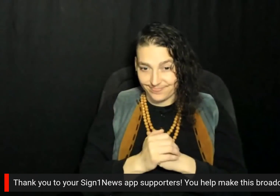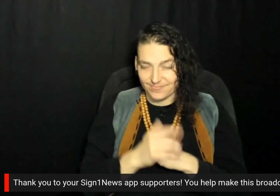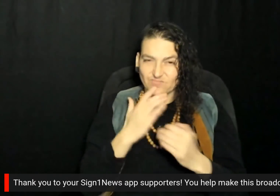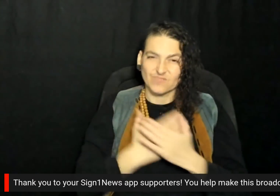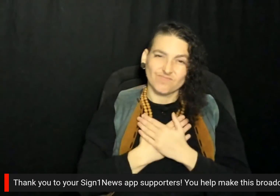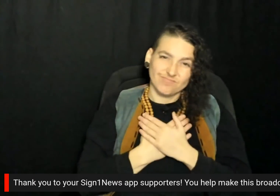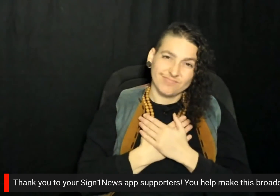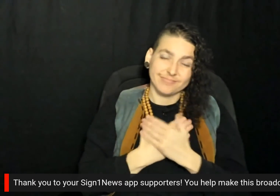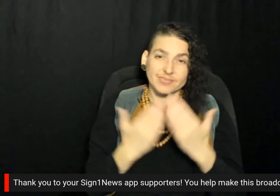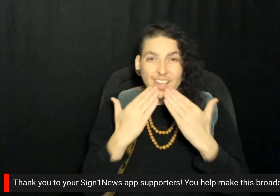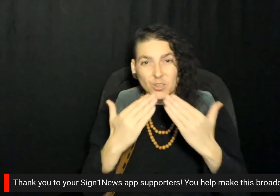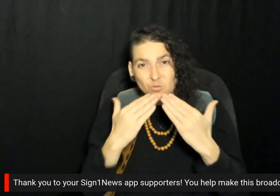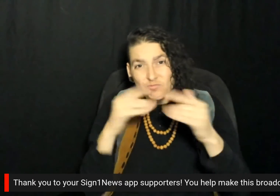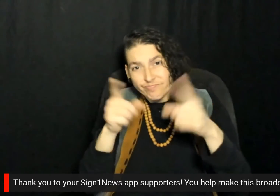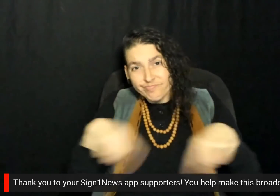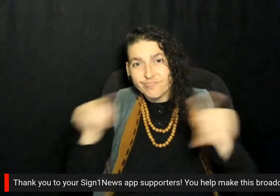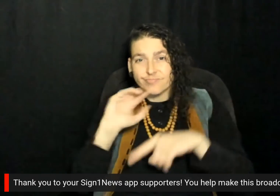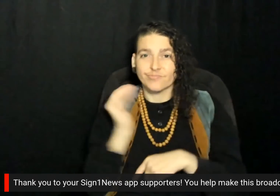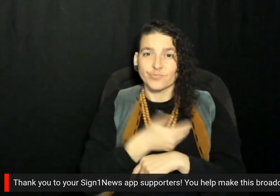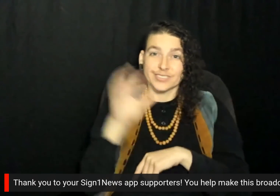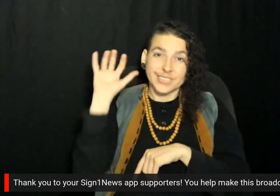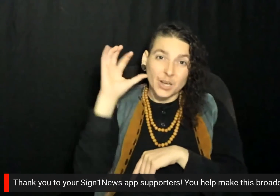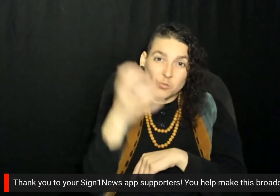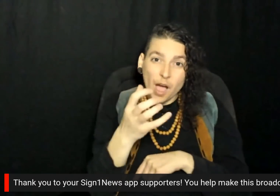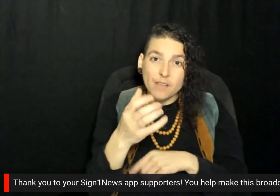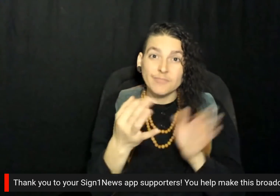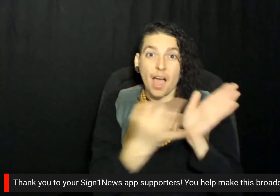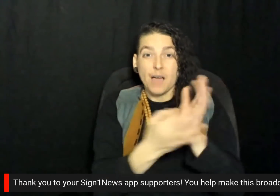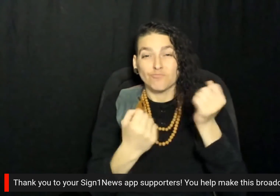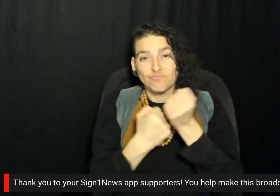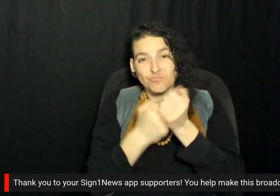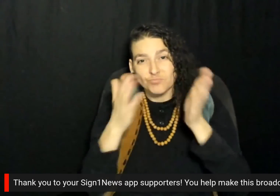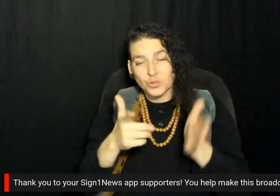a big thank you to our Sign1News app supporters you help make this broadcast happen